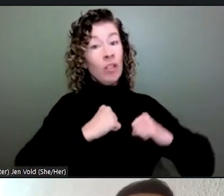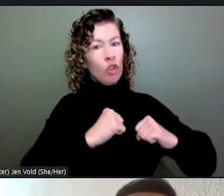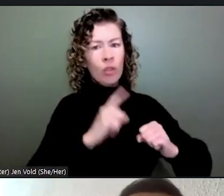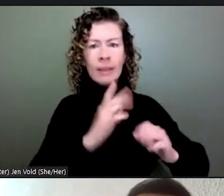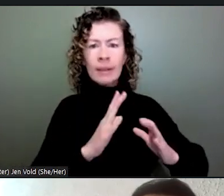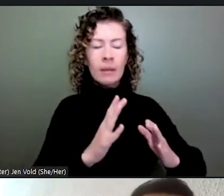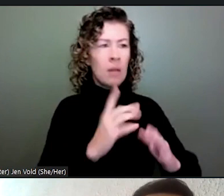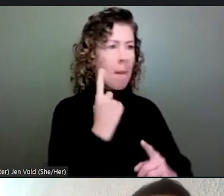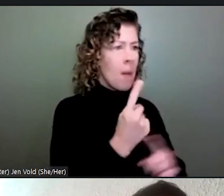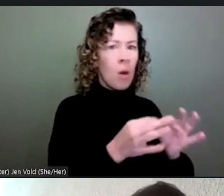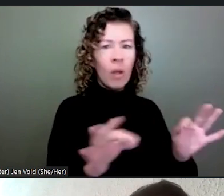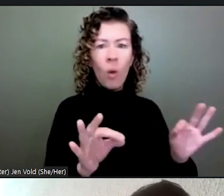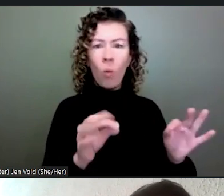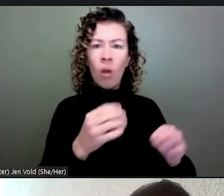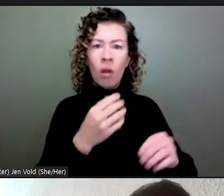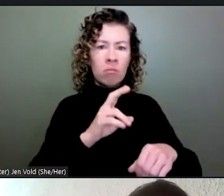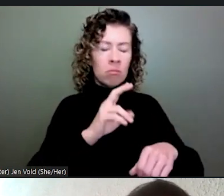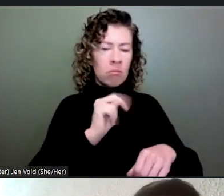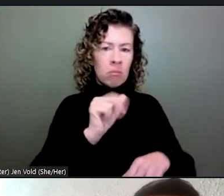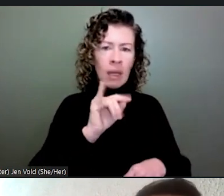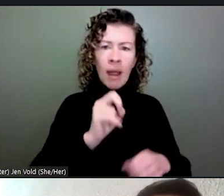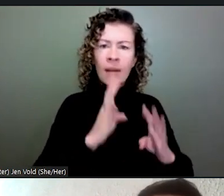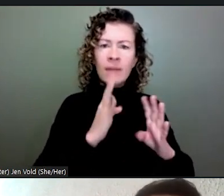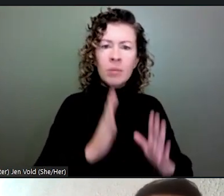and, you know, native speakers, effectively contribute to this